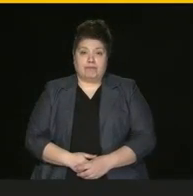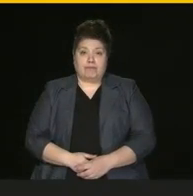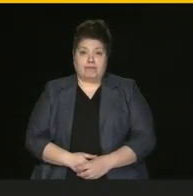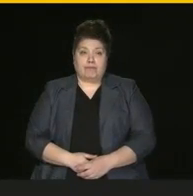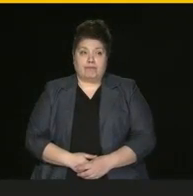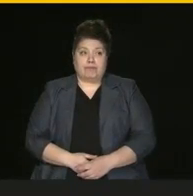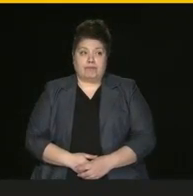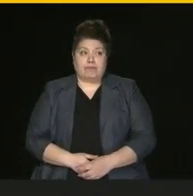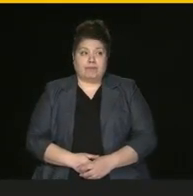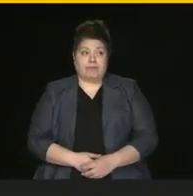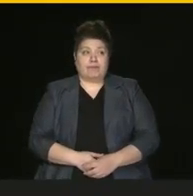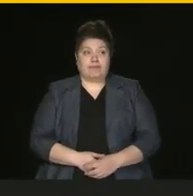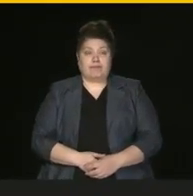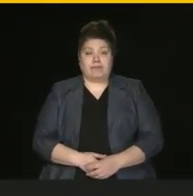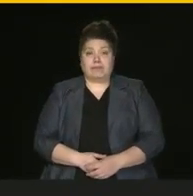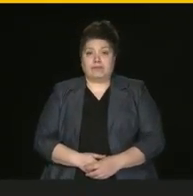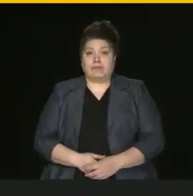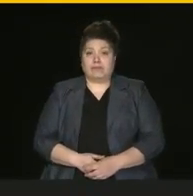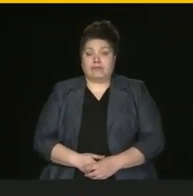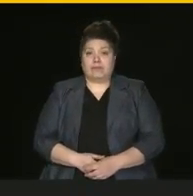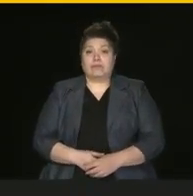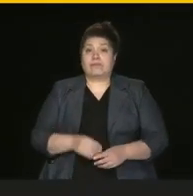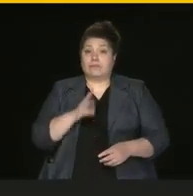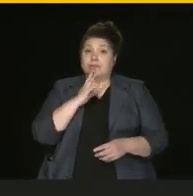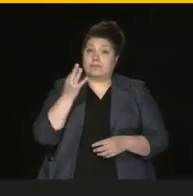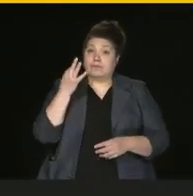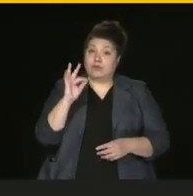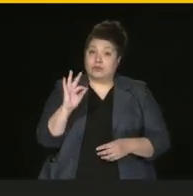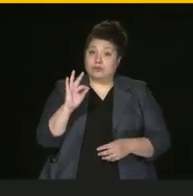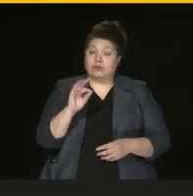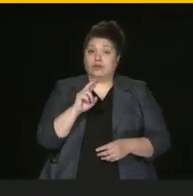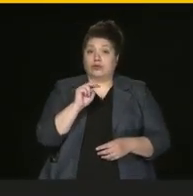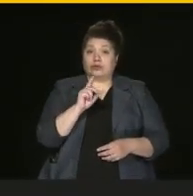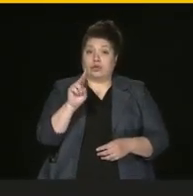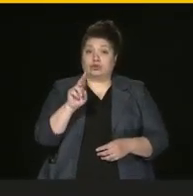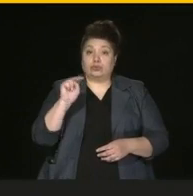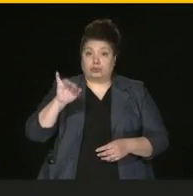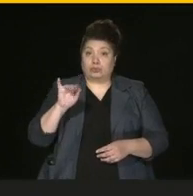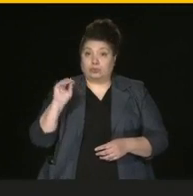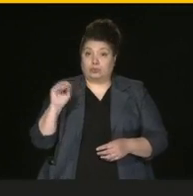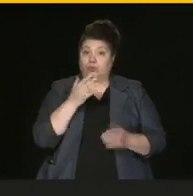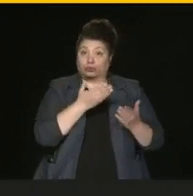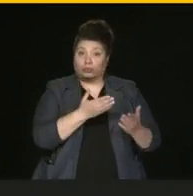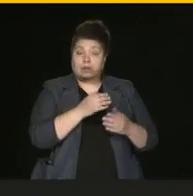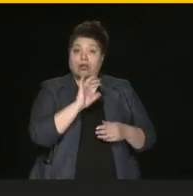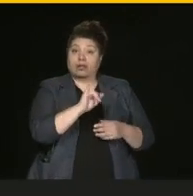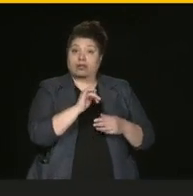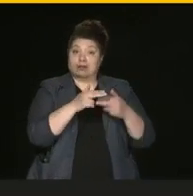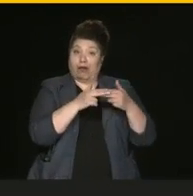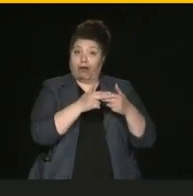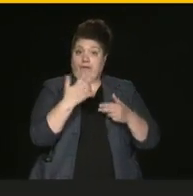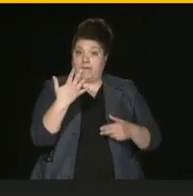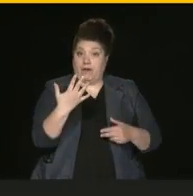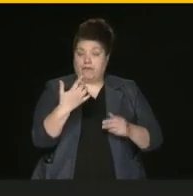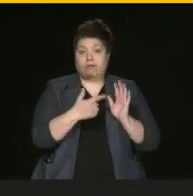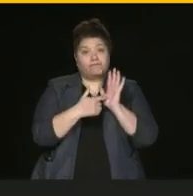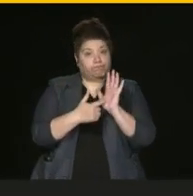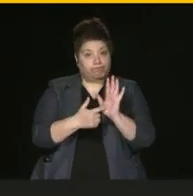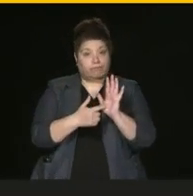REPORTED.